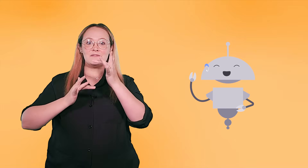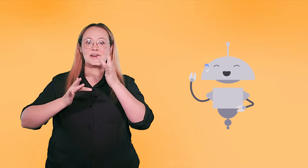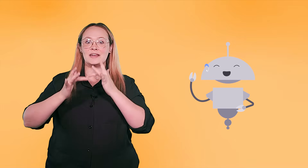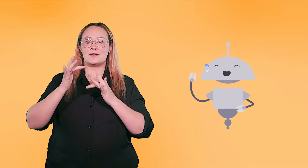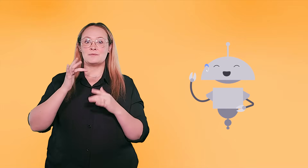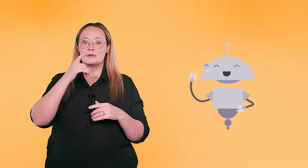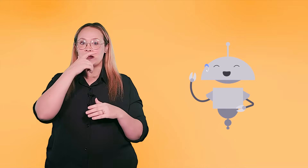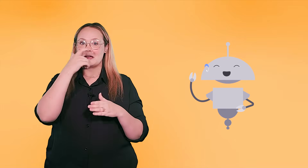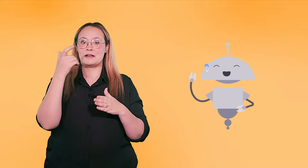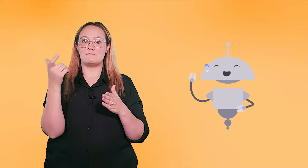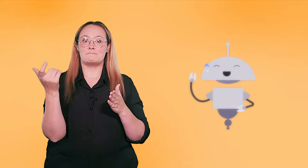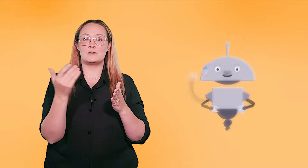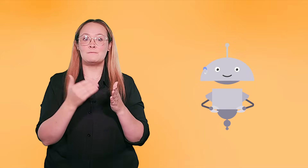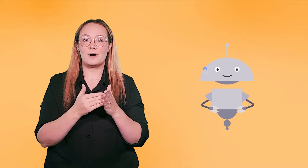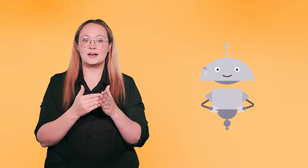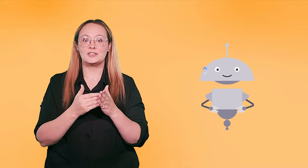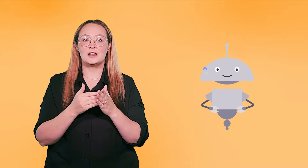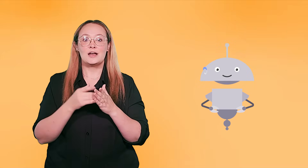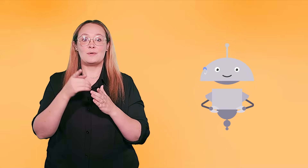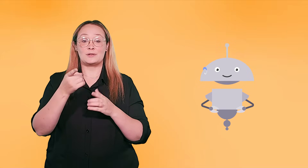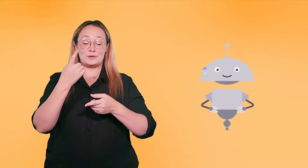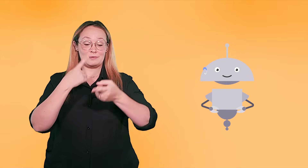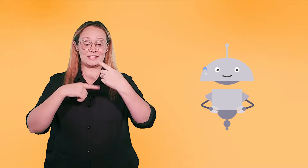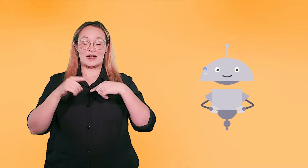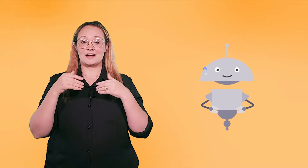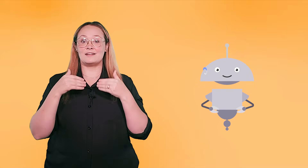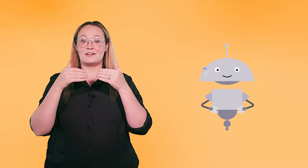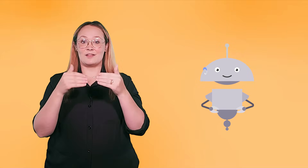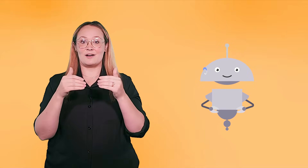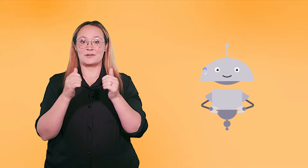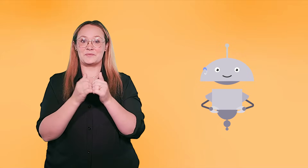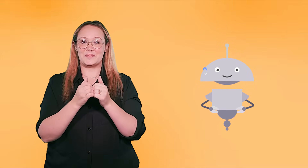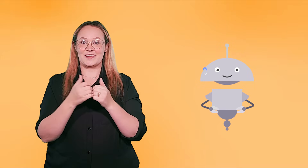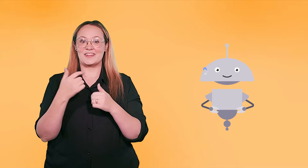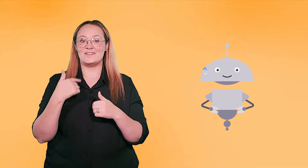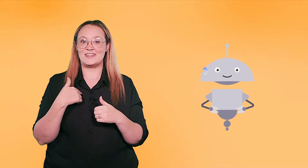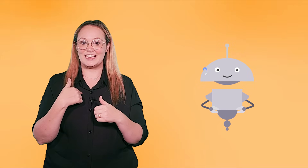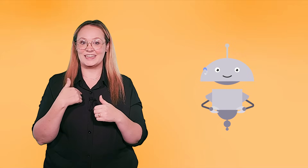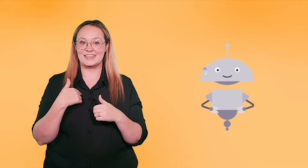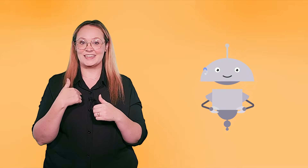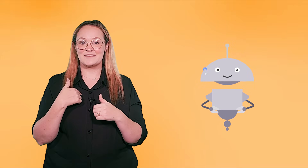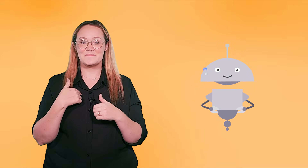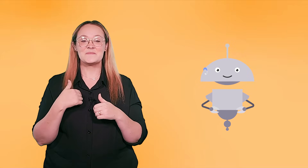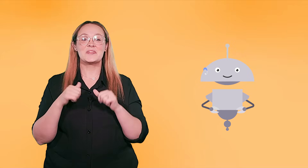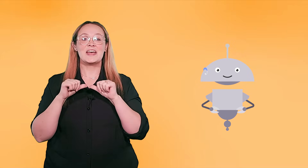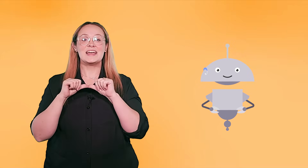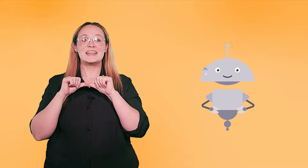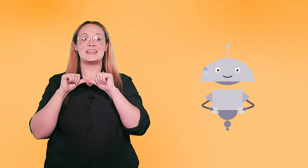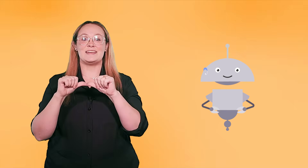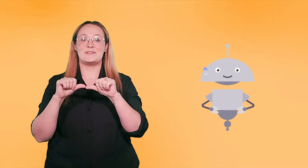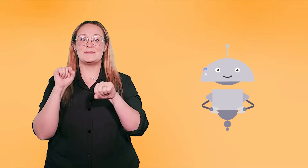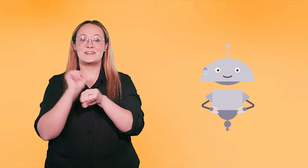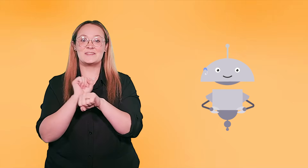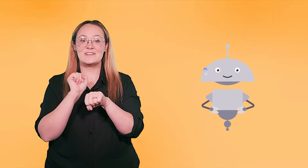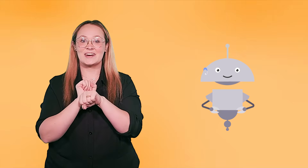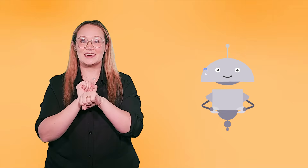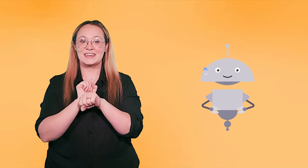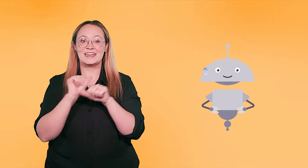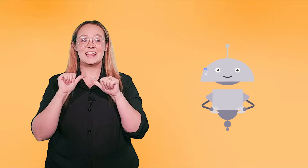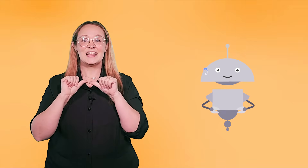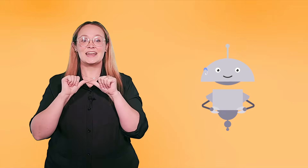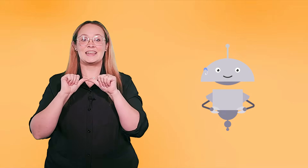the video and re-watch while you sign along with me. Keep up the good work,